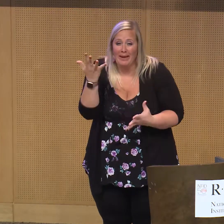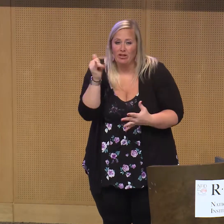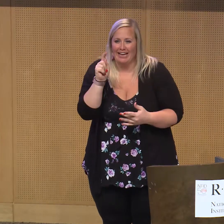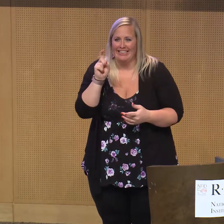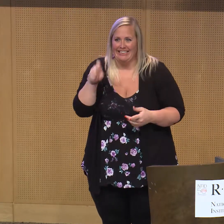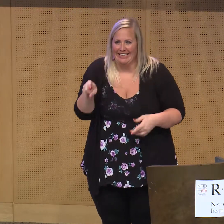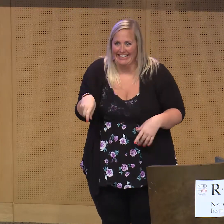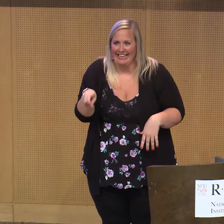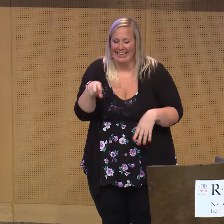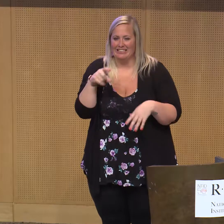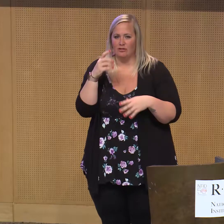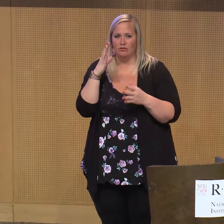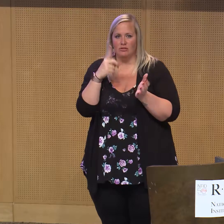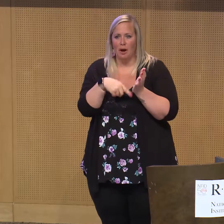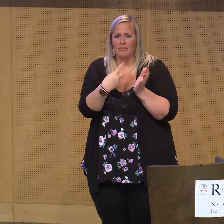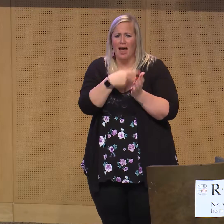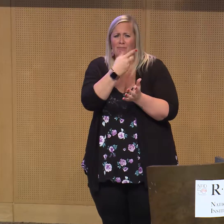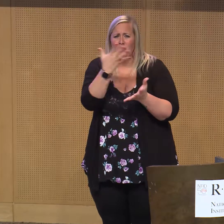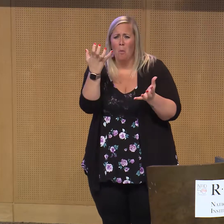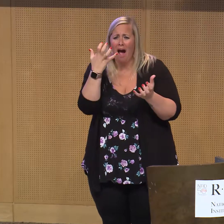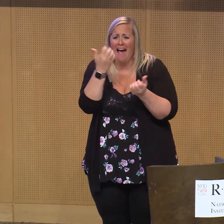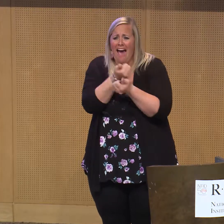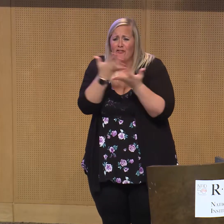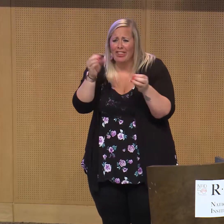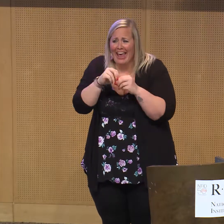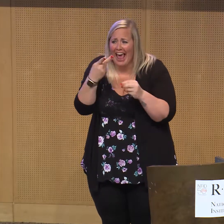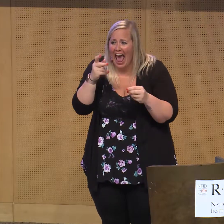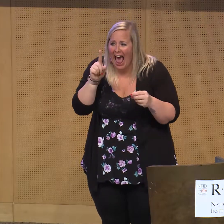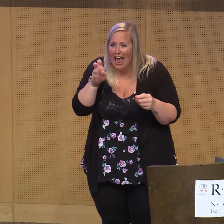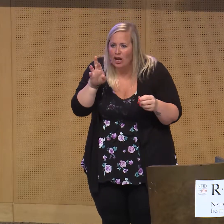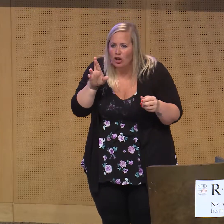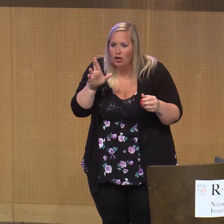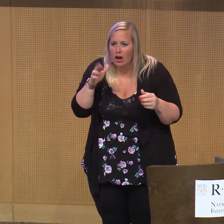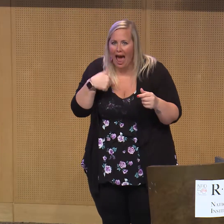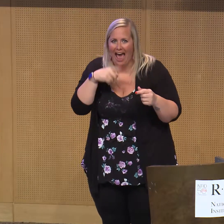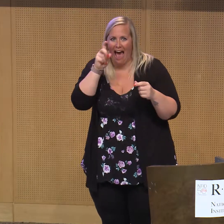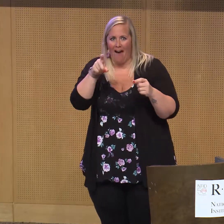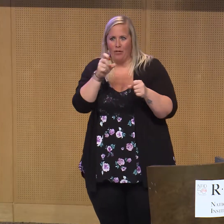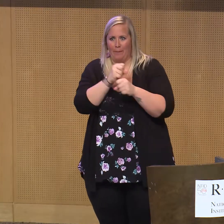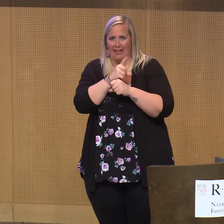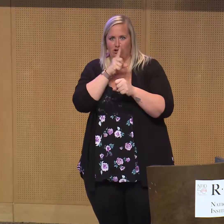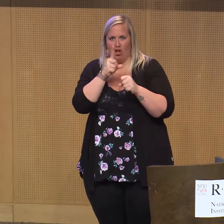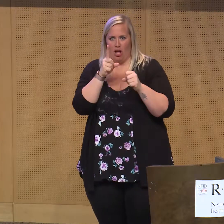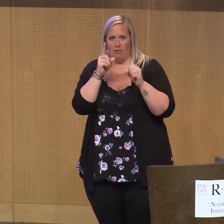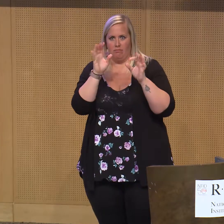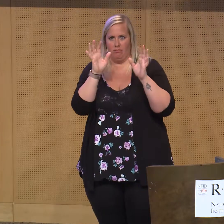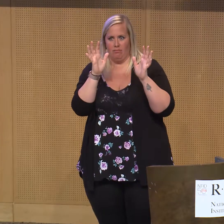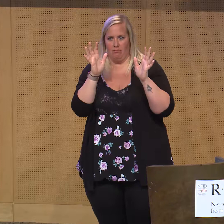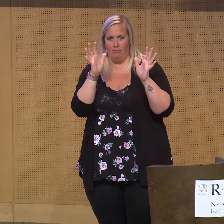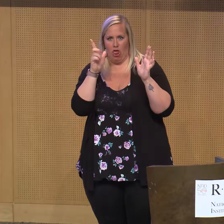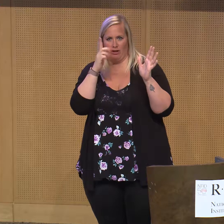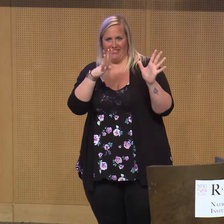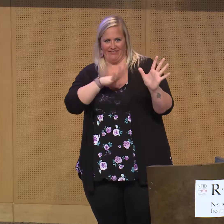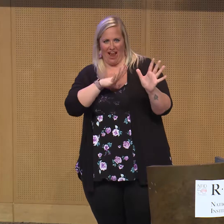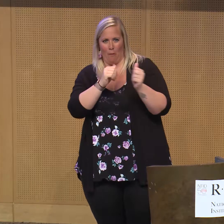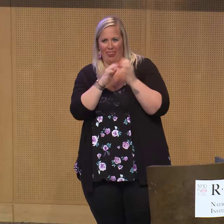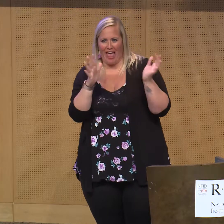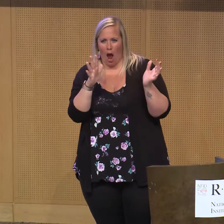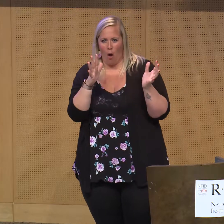It has to have all of the relevant information on there. Sometimes they want everything in a particular font, and I've got to make sure that it's balanced